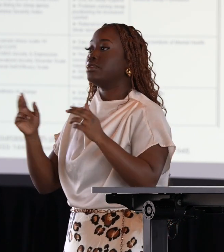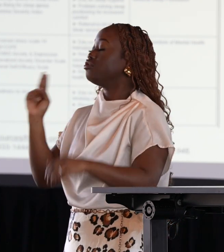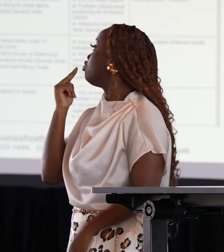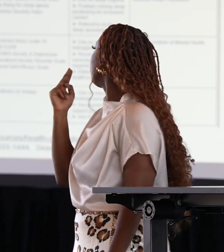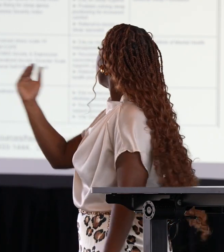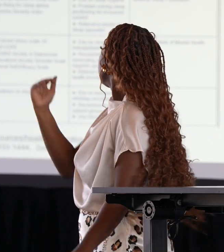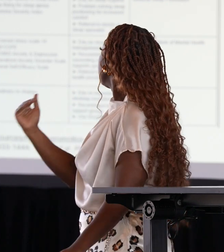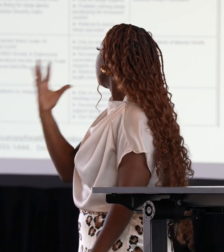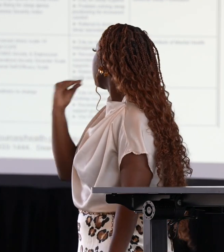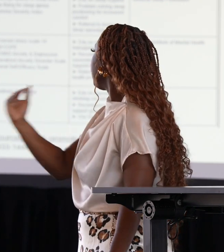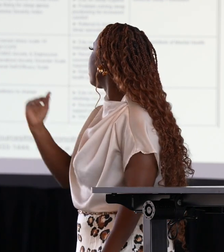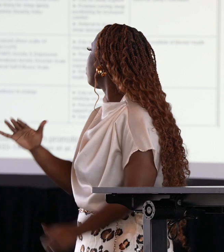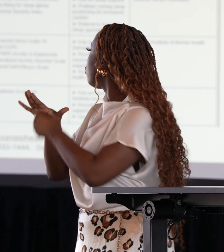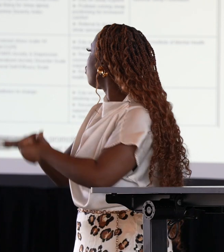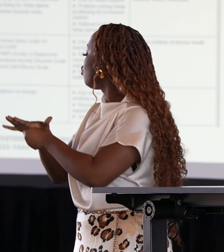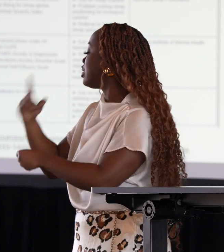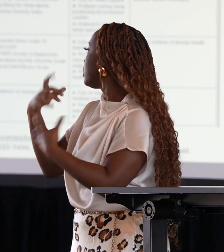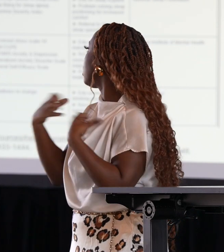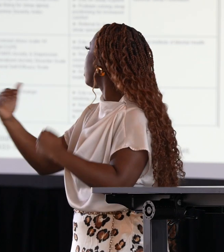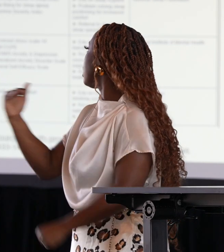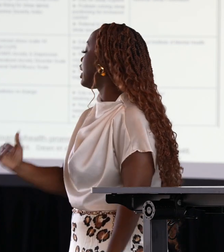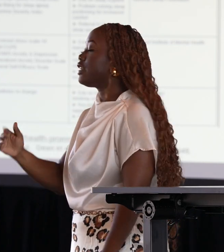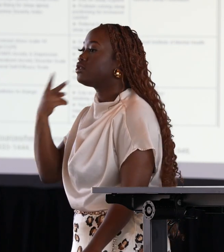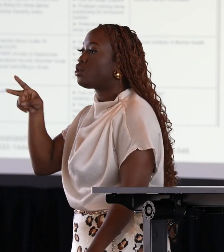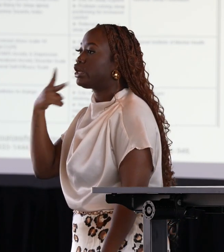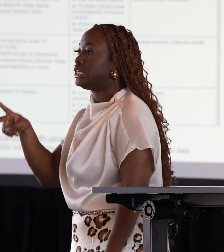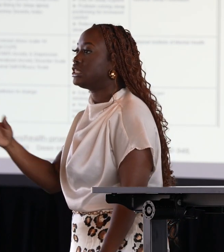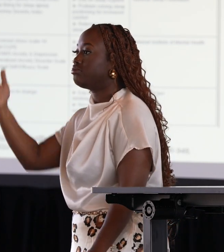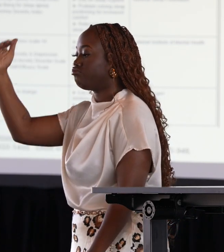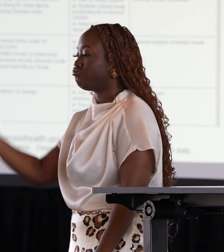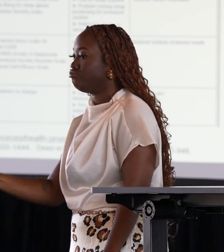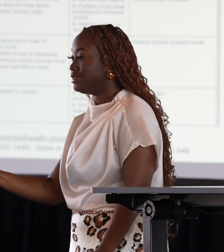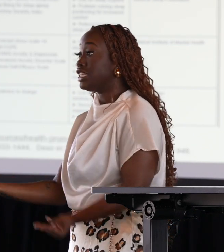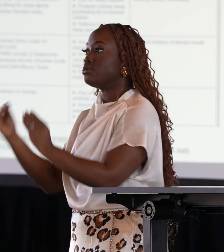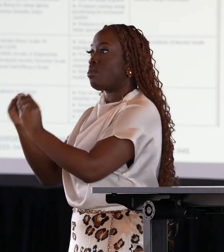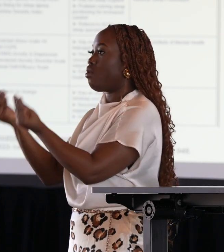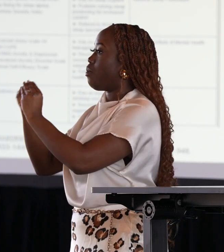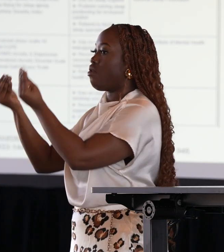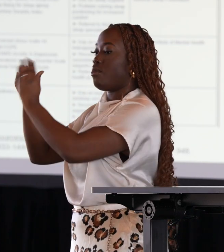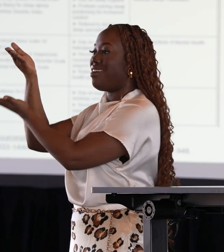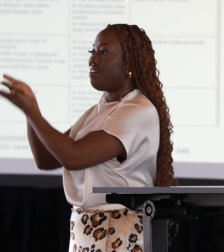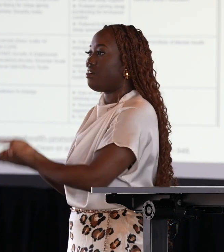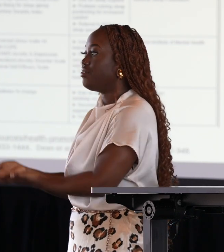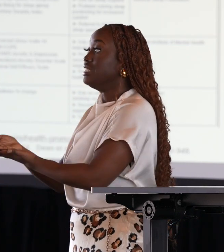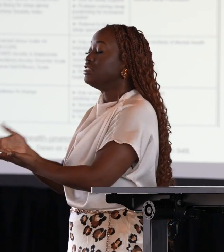sleep, stress and mental health and smoking, okay, there is more and more evidence about how these factors relate to health